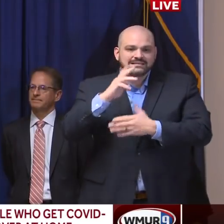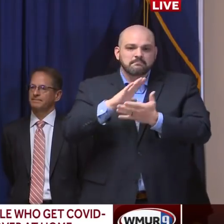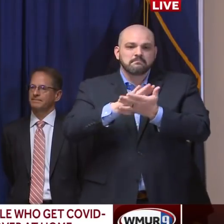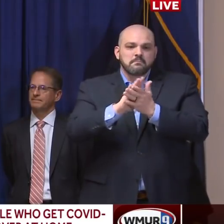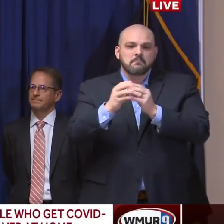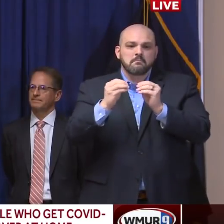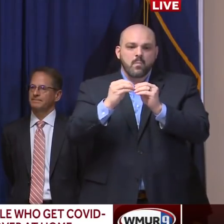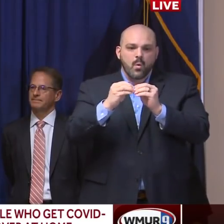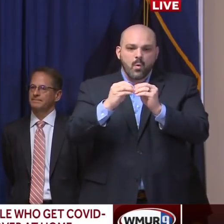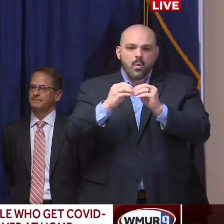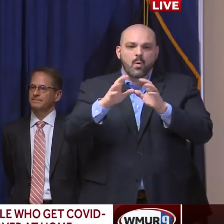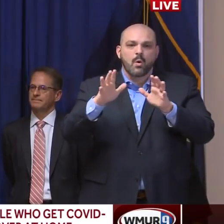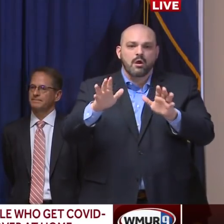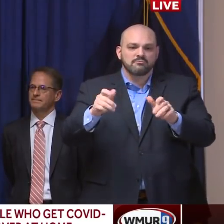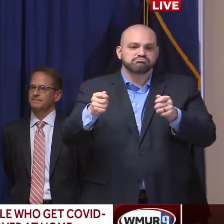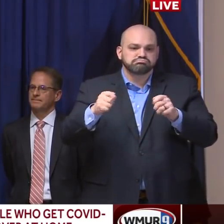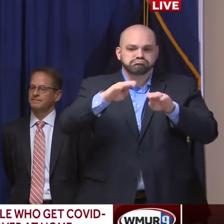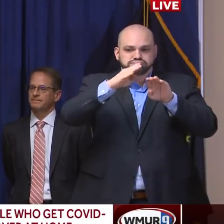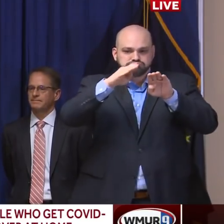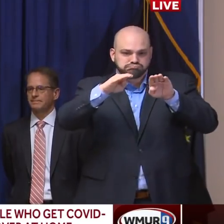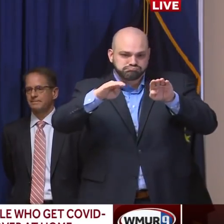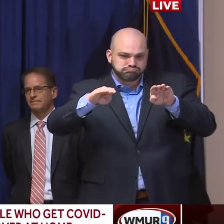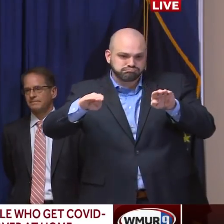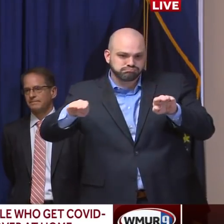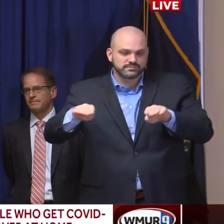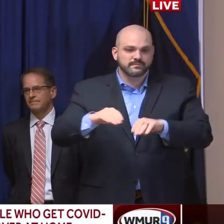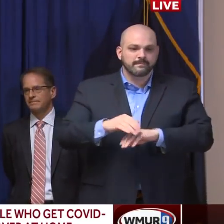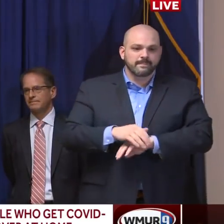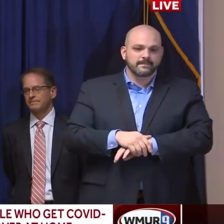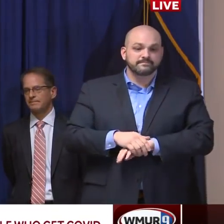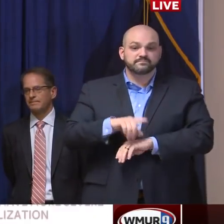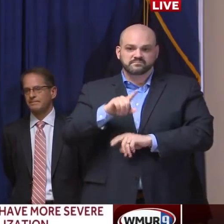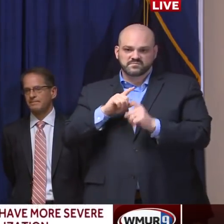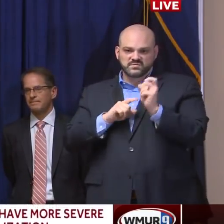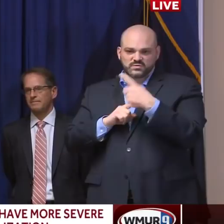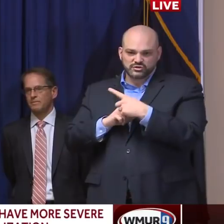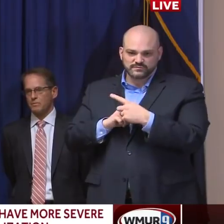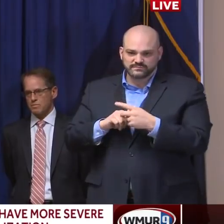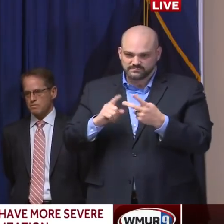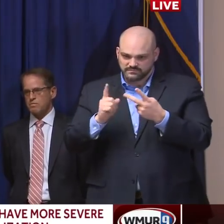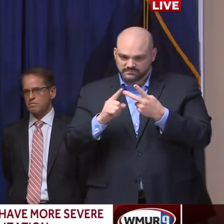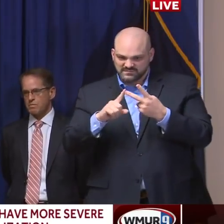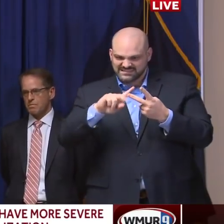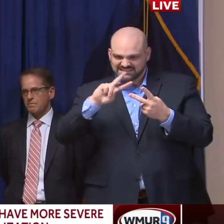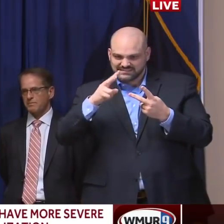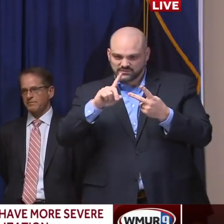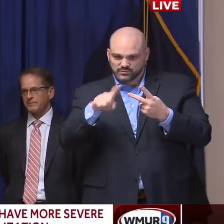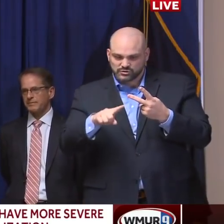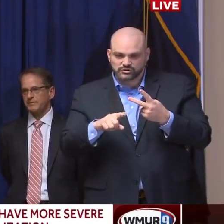AS WE DO THAT, I THINK WE WILL SEE AN EVENING OUT OF THE SUPPLY CHAIN. THANK YOU.